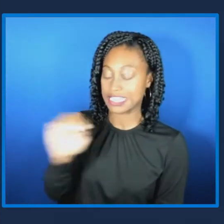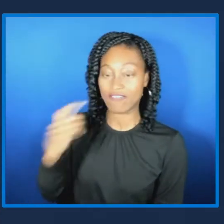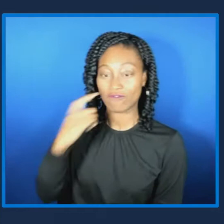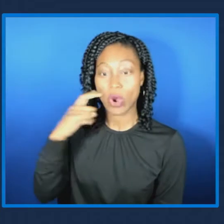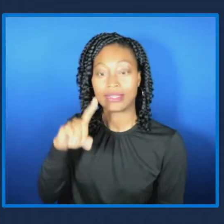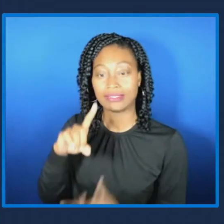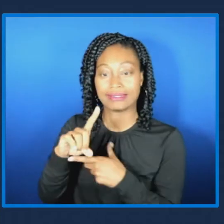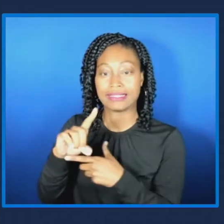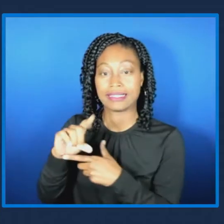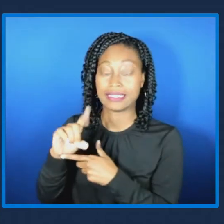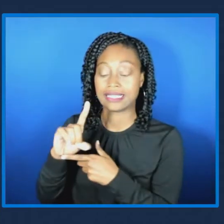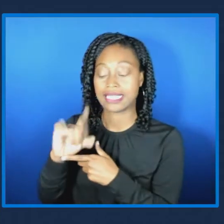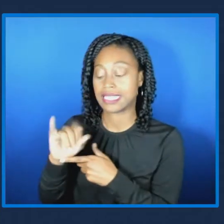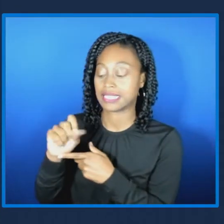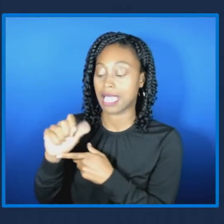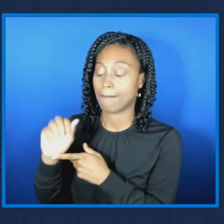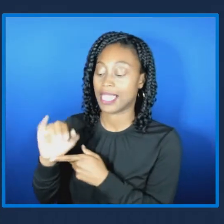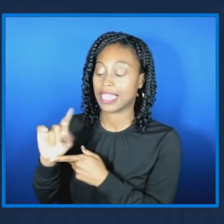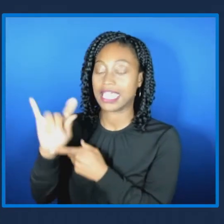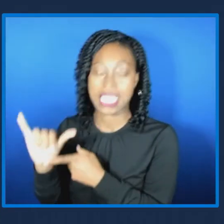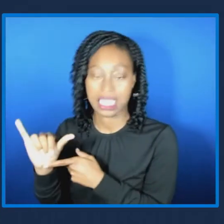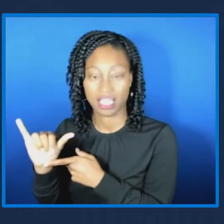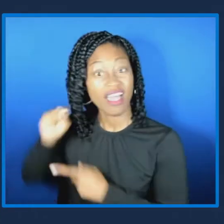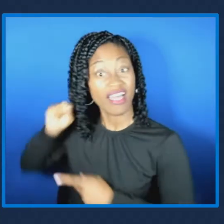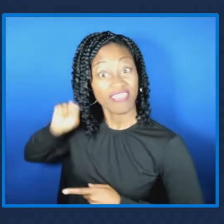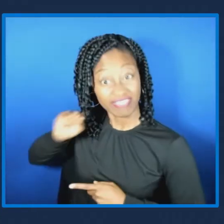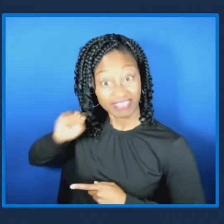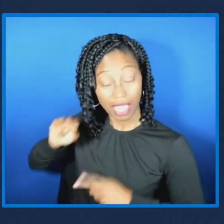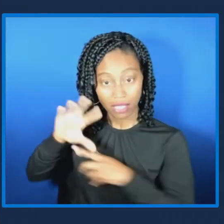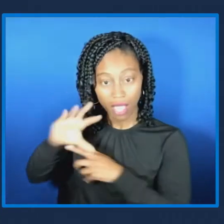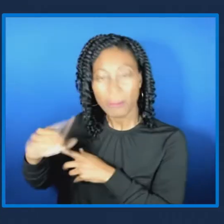on advancing disability rights within Kenya.